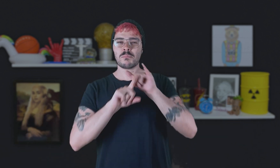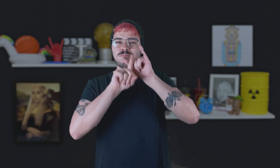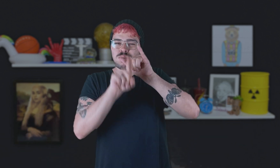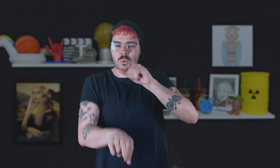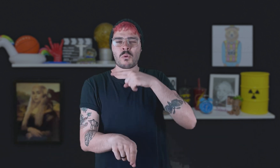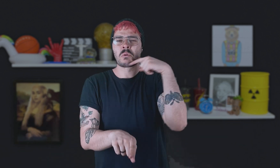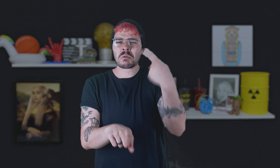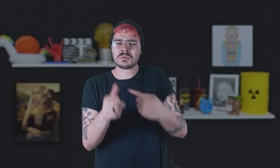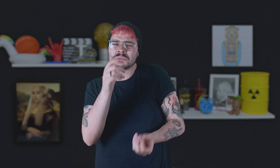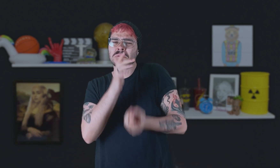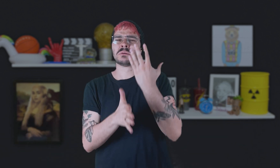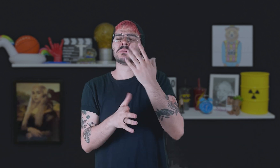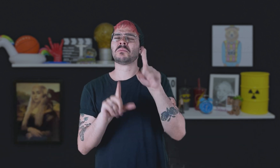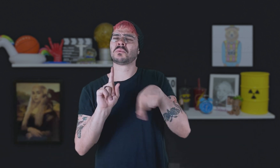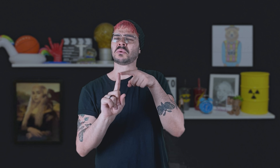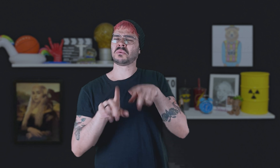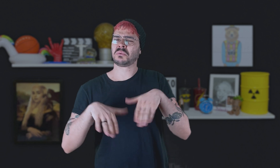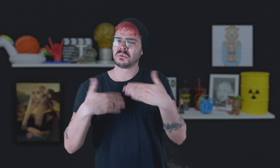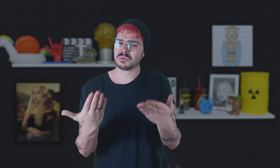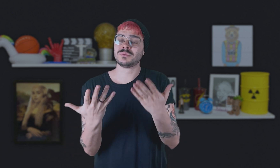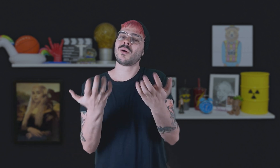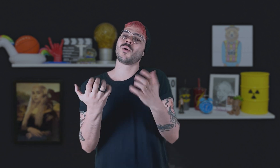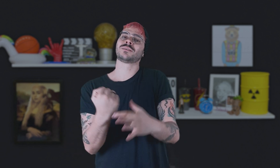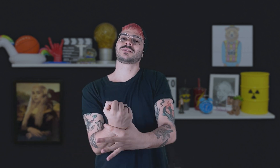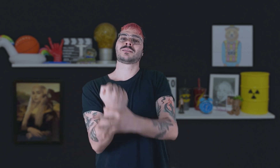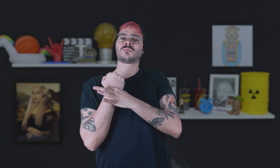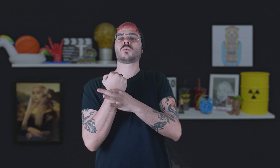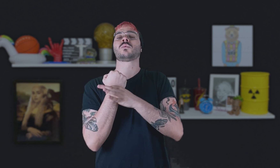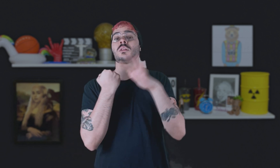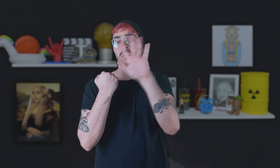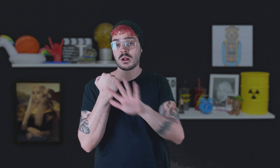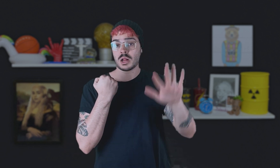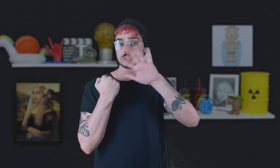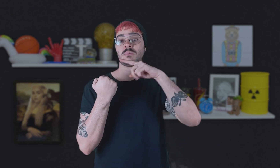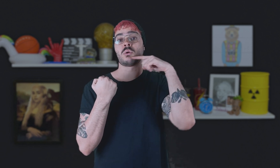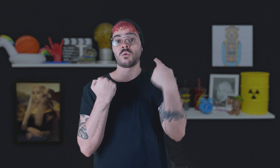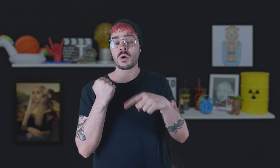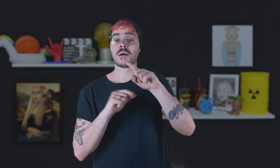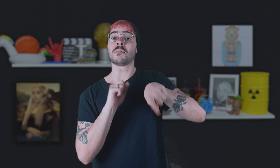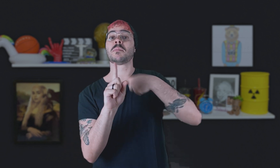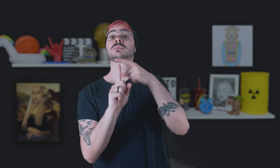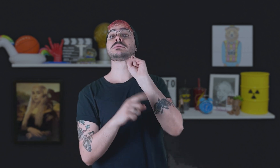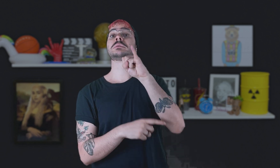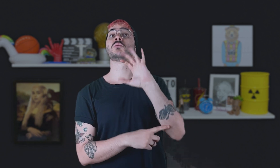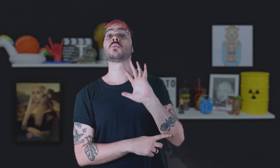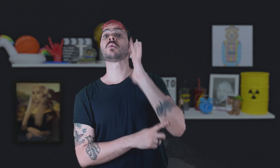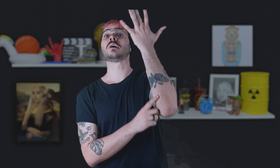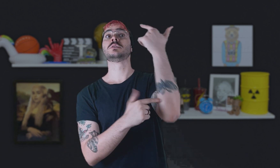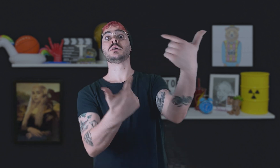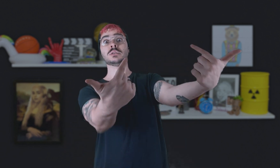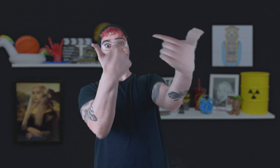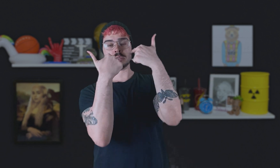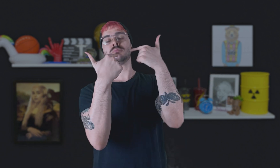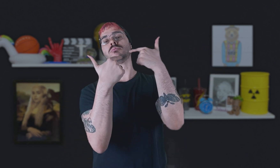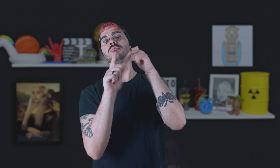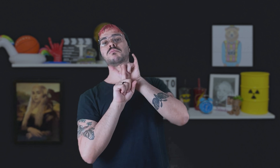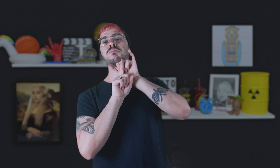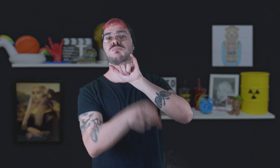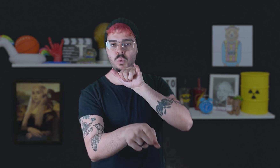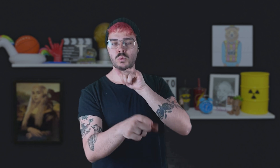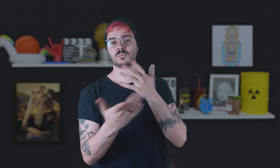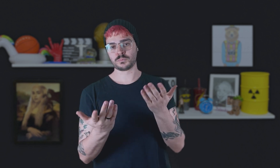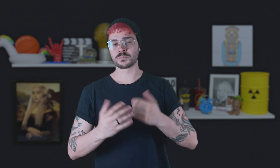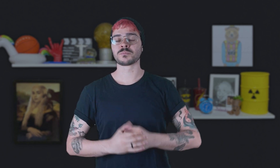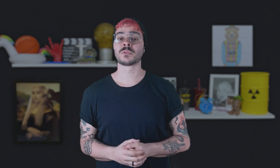to guarantee the National Security of his country. in the event of an attack,